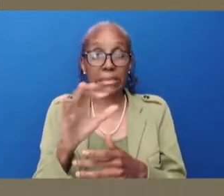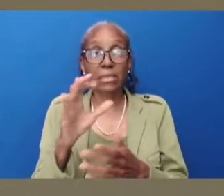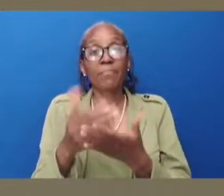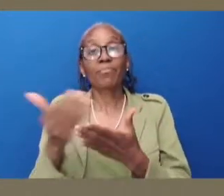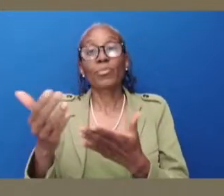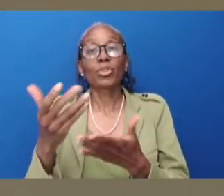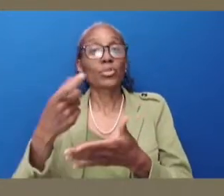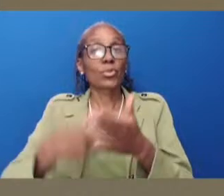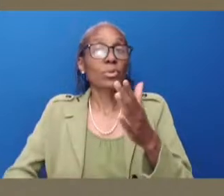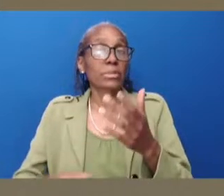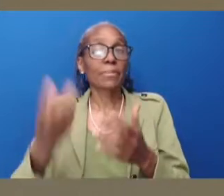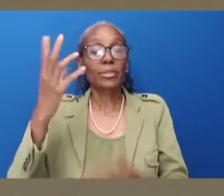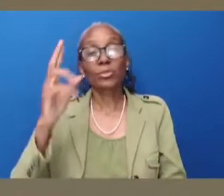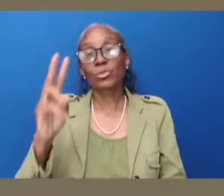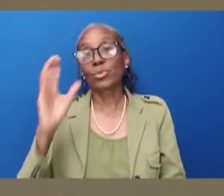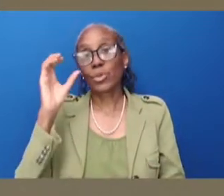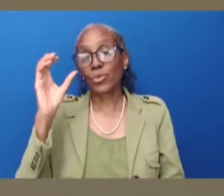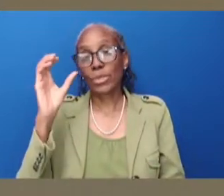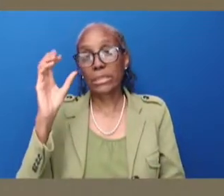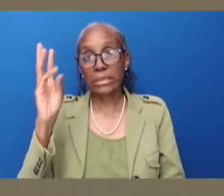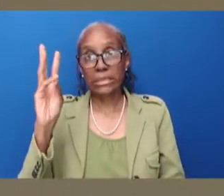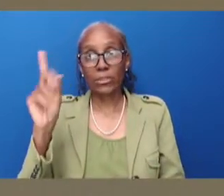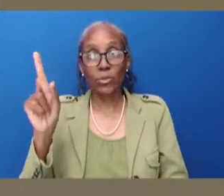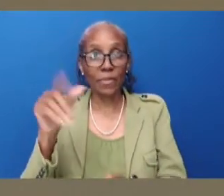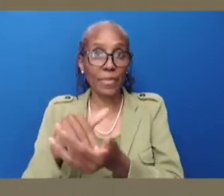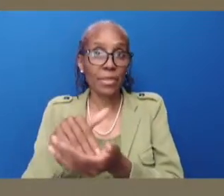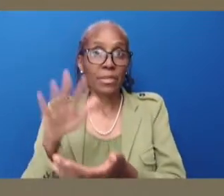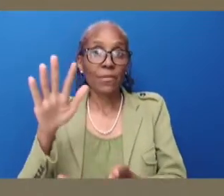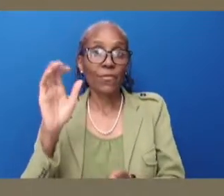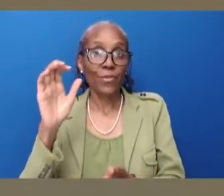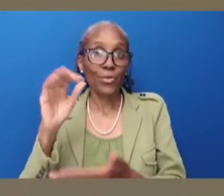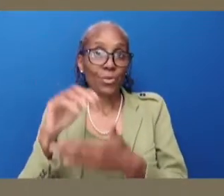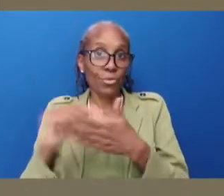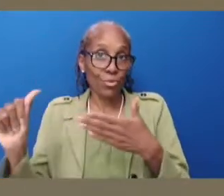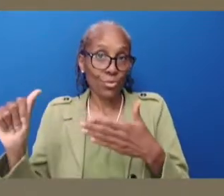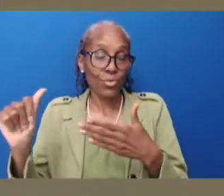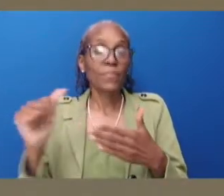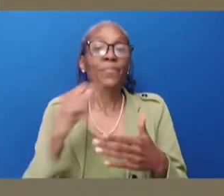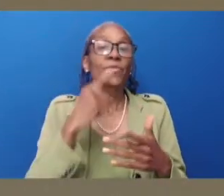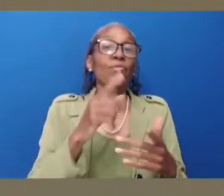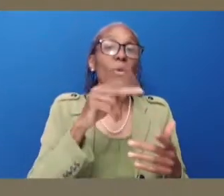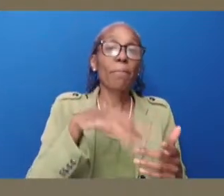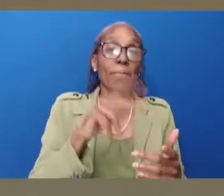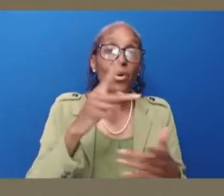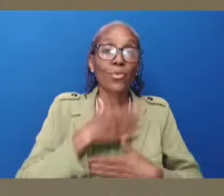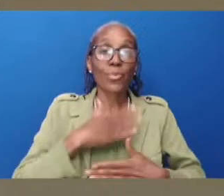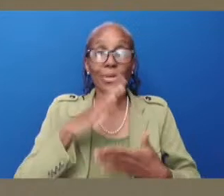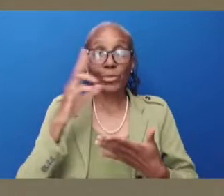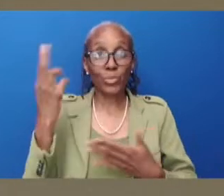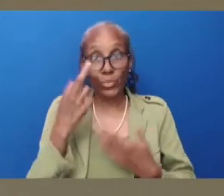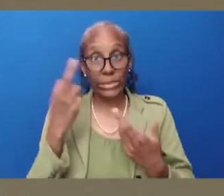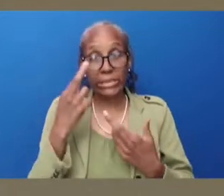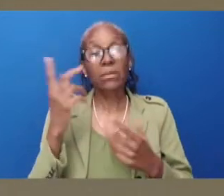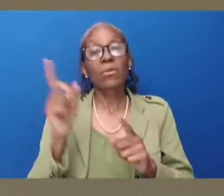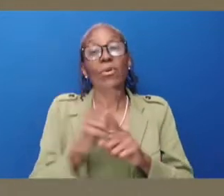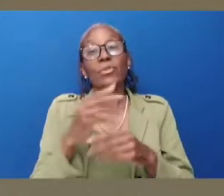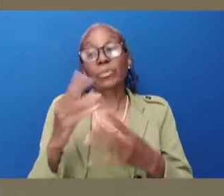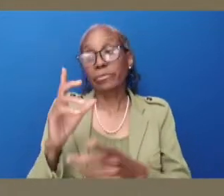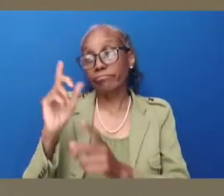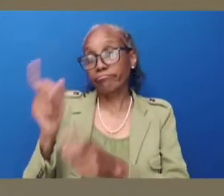FROM MARTIN MARIETTA MATERIALS